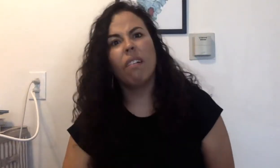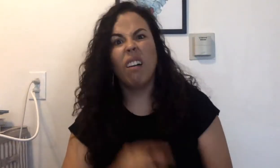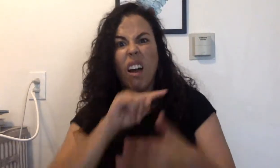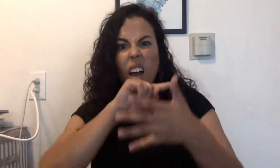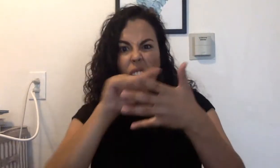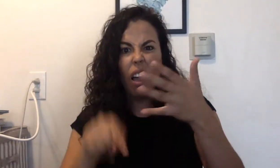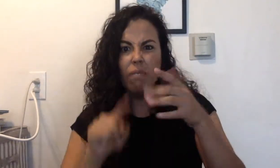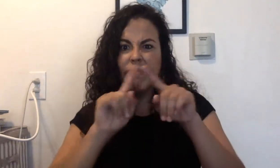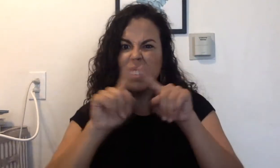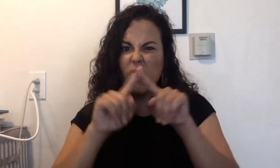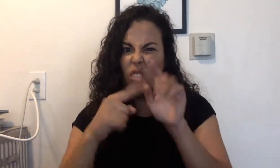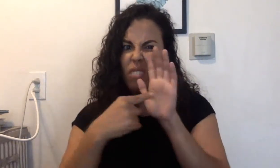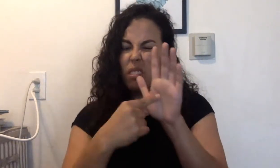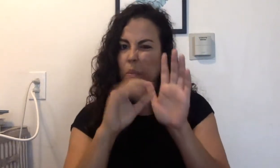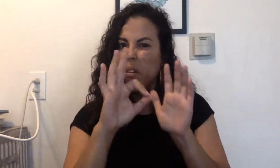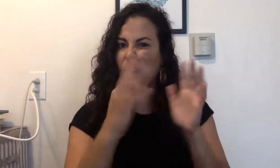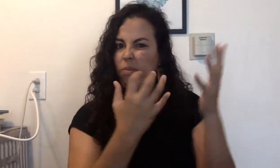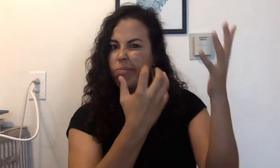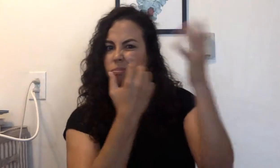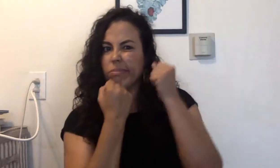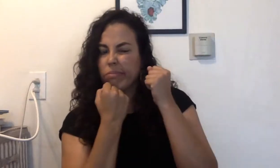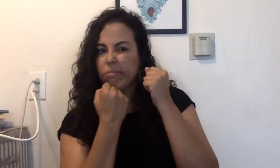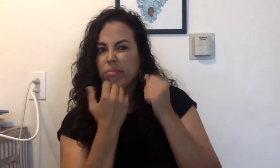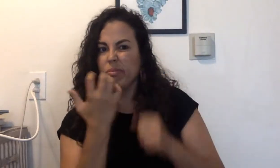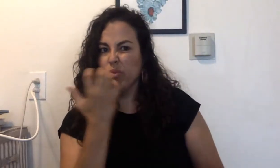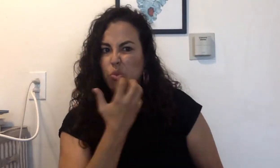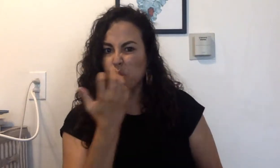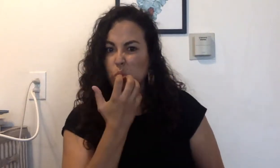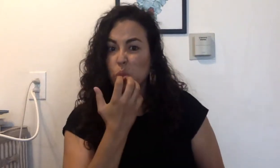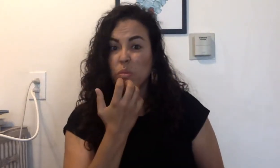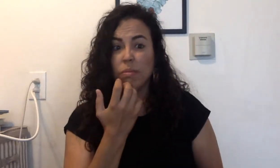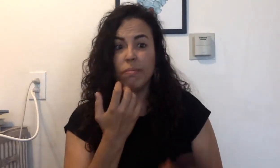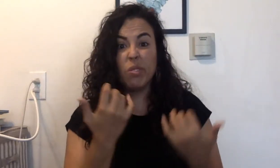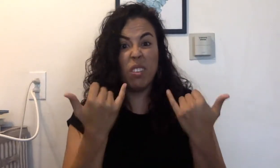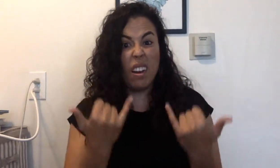These are all different examples of colonization that I’ve experienced.